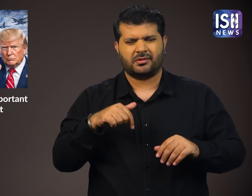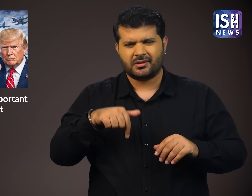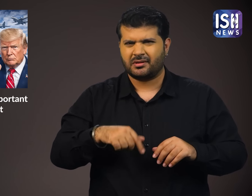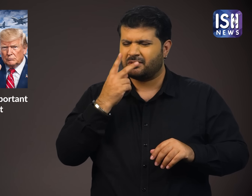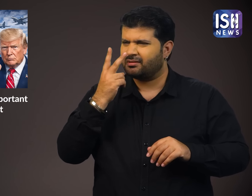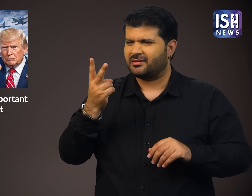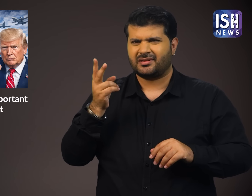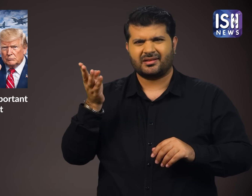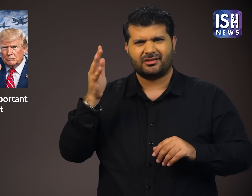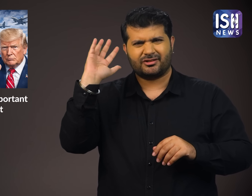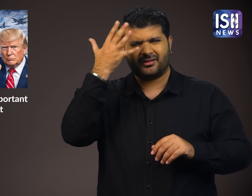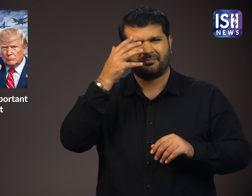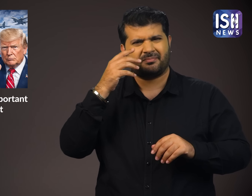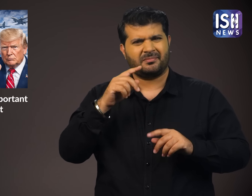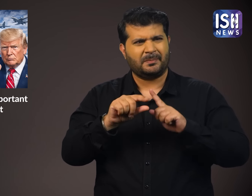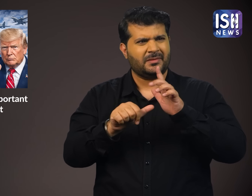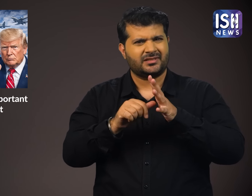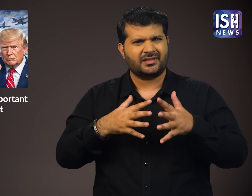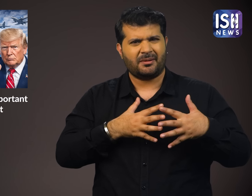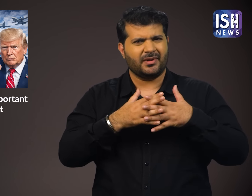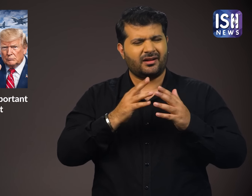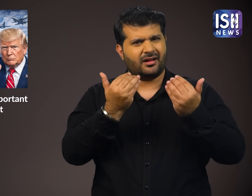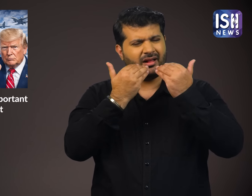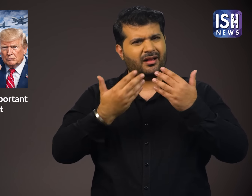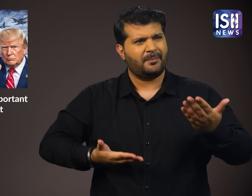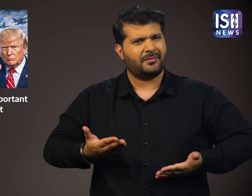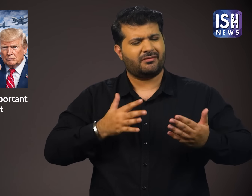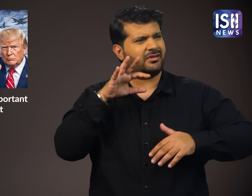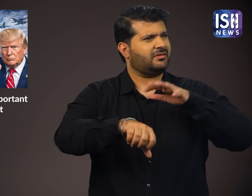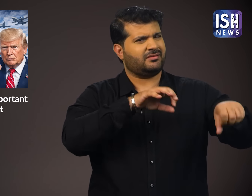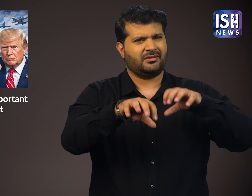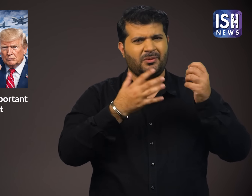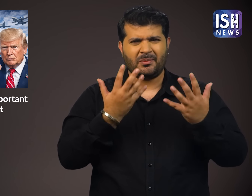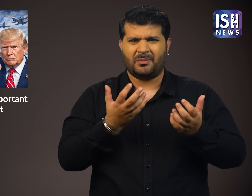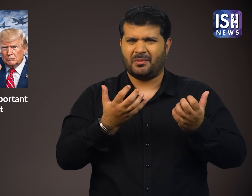Looking at Trump’s actions as the U.S. President, he is threatening to invade countries.